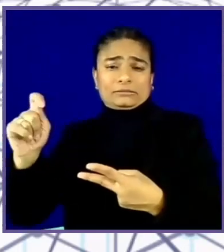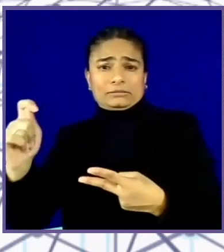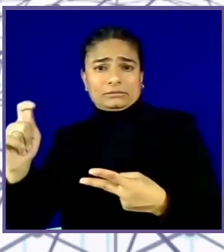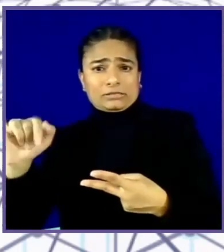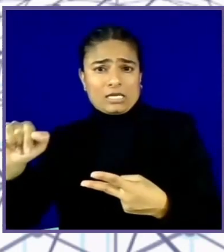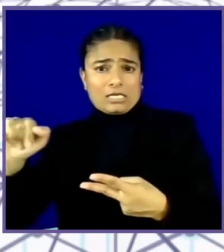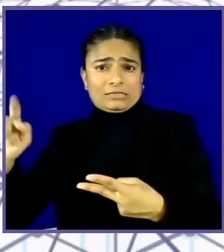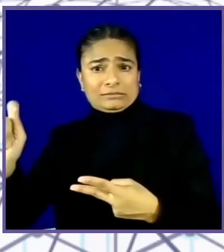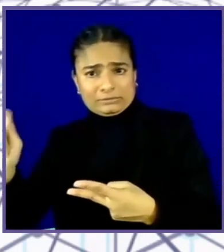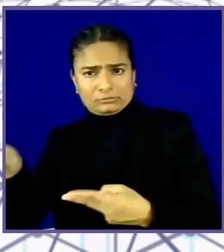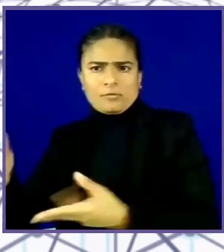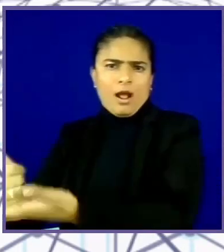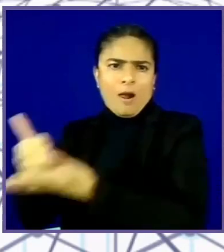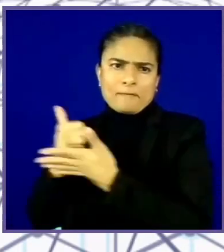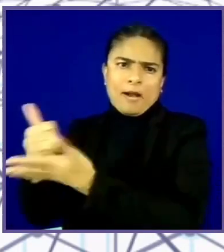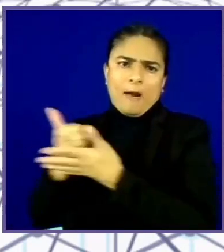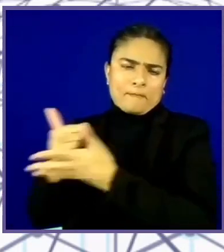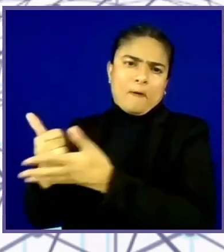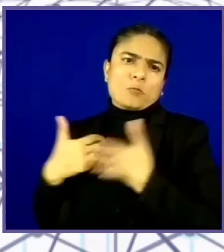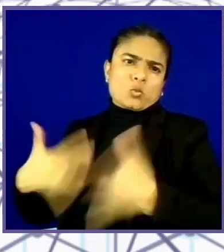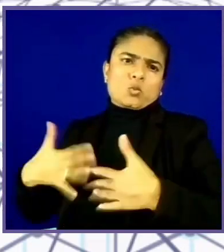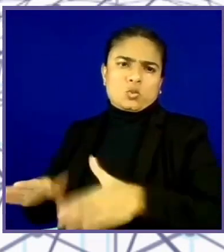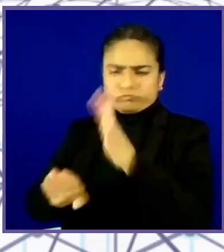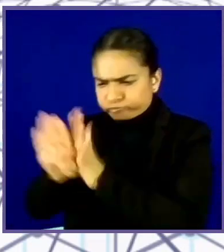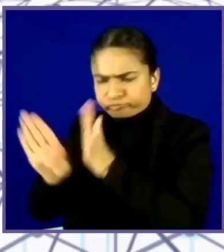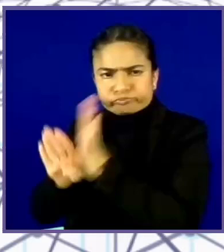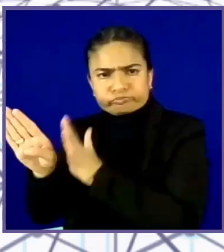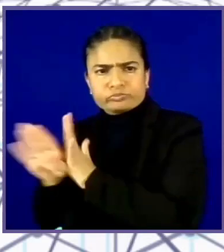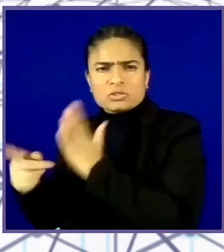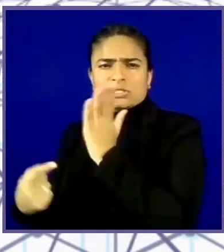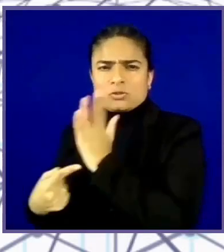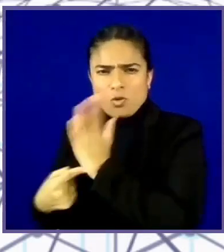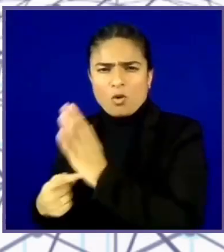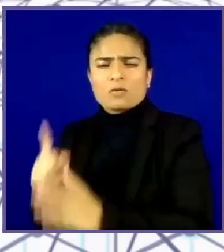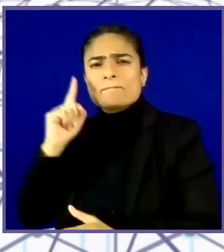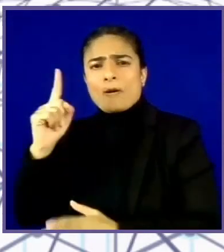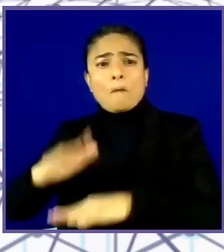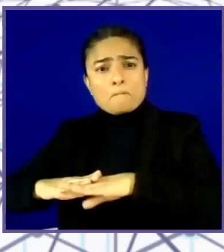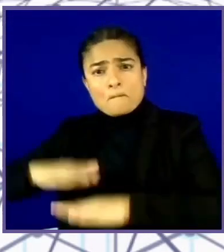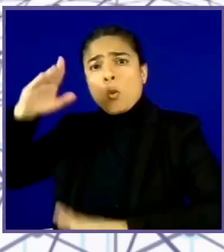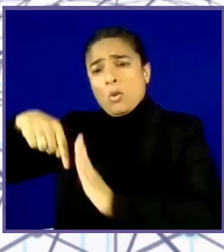as we need to understand the local need and then the settings where the device will be used.